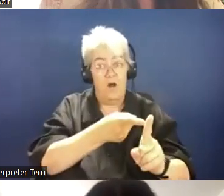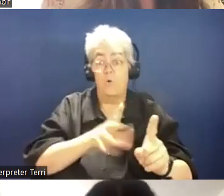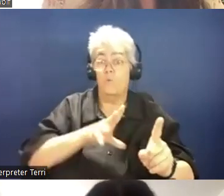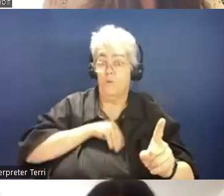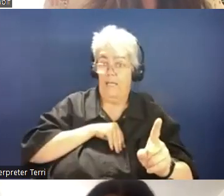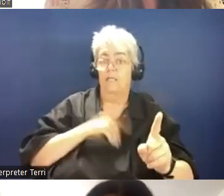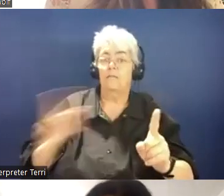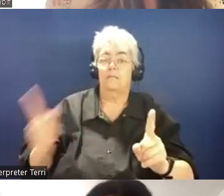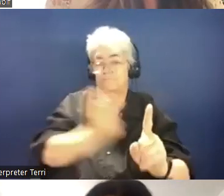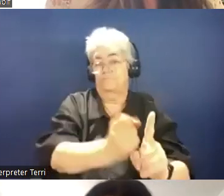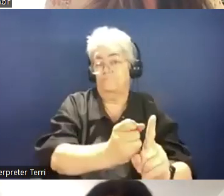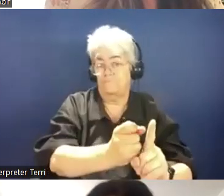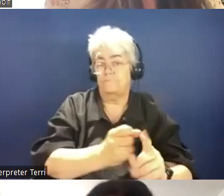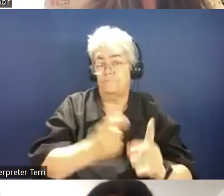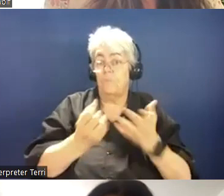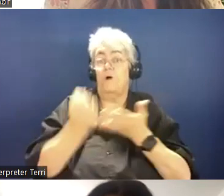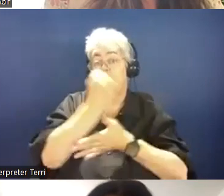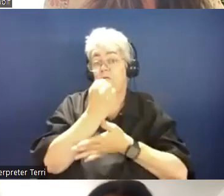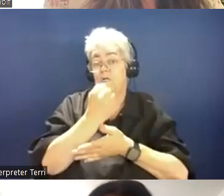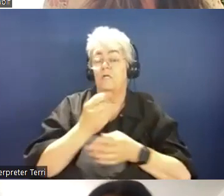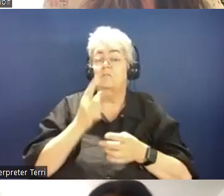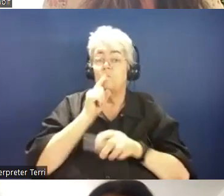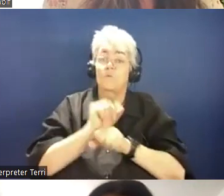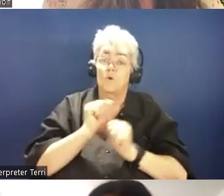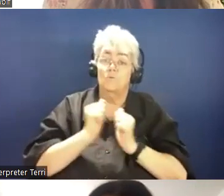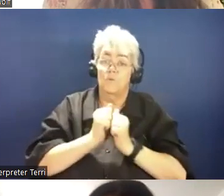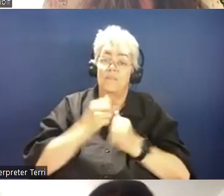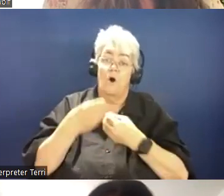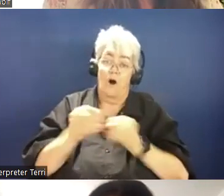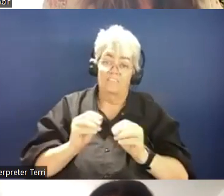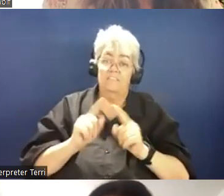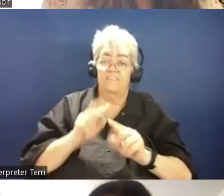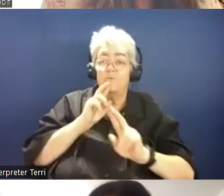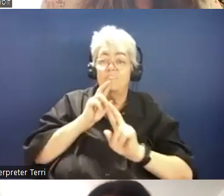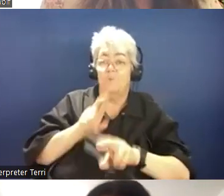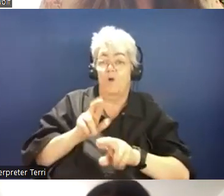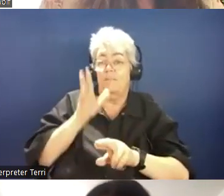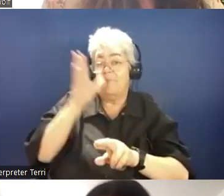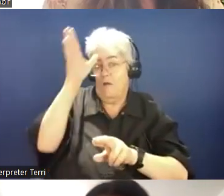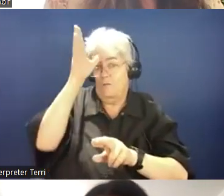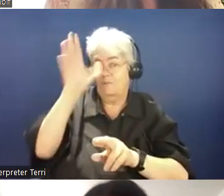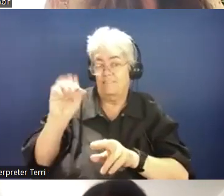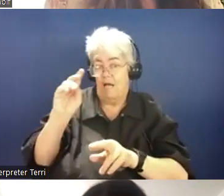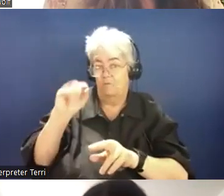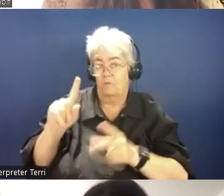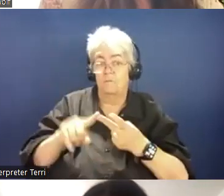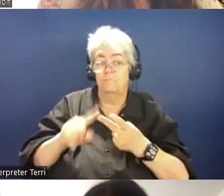So we worked with the office of the Respondents Parent Council, as well as the office of the